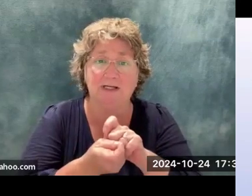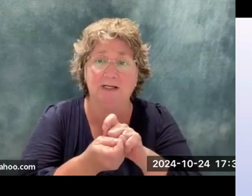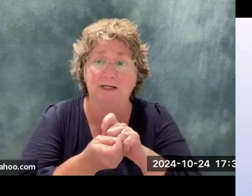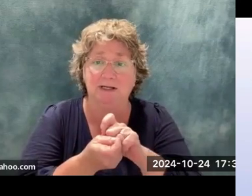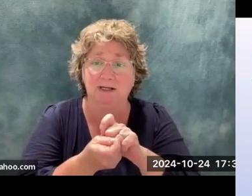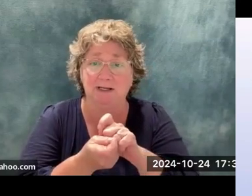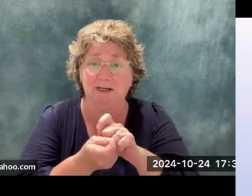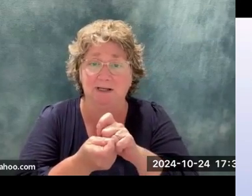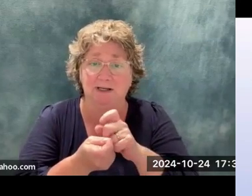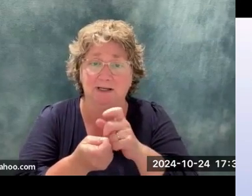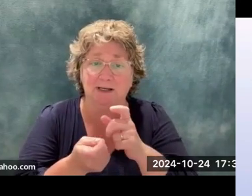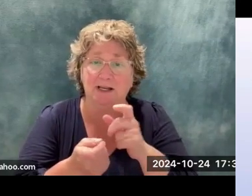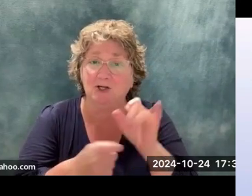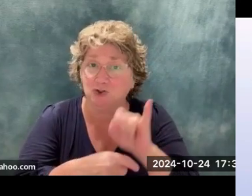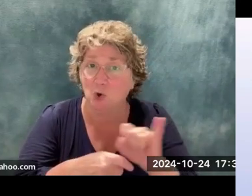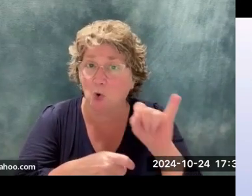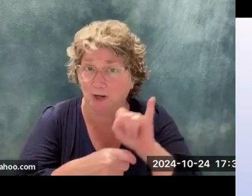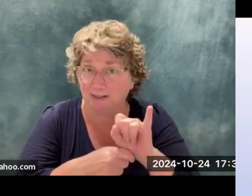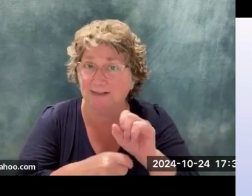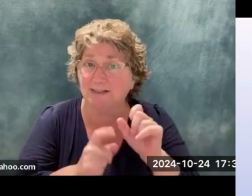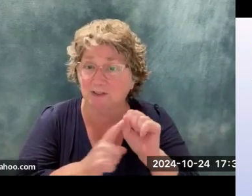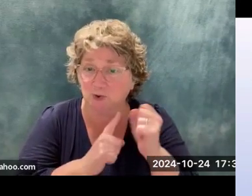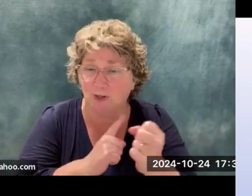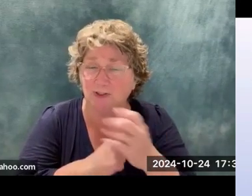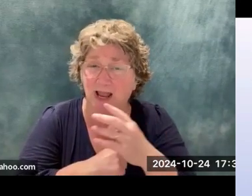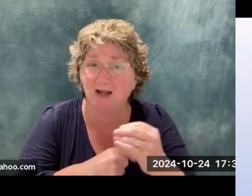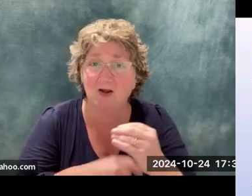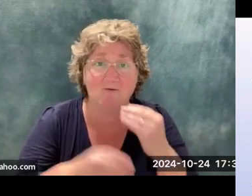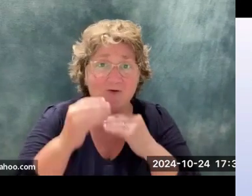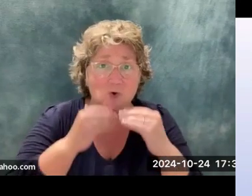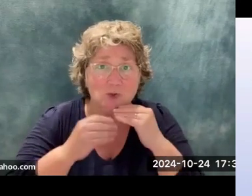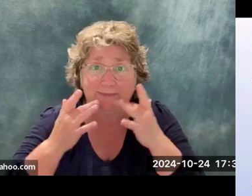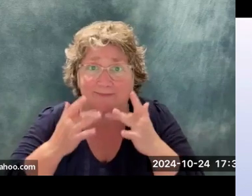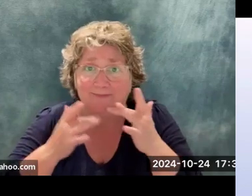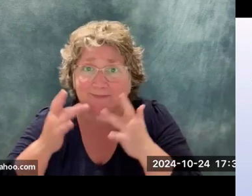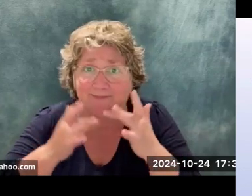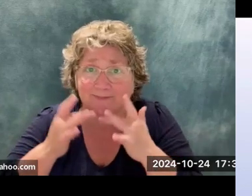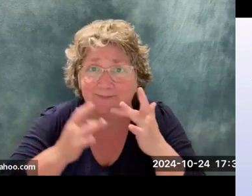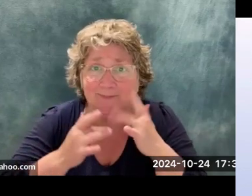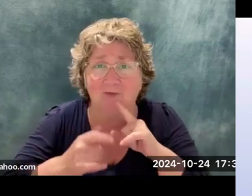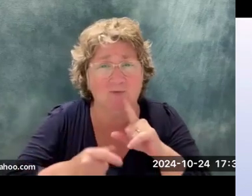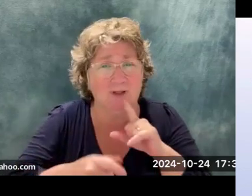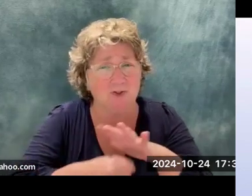put a lot of strain on parents and caregivers, which then